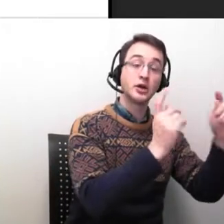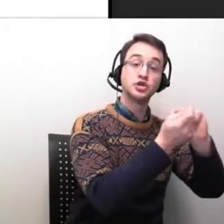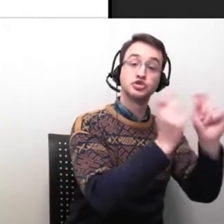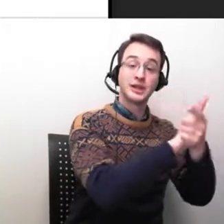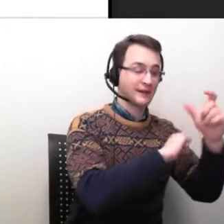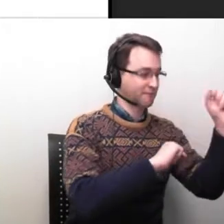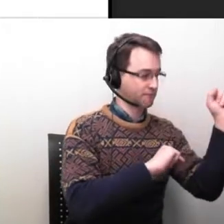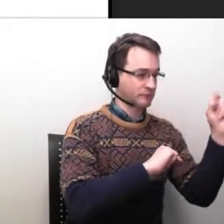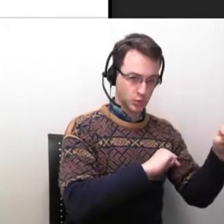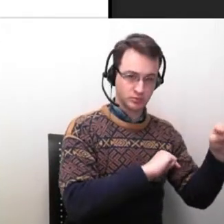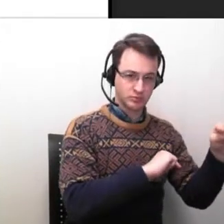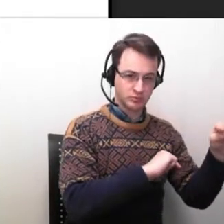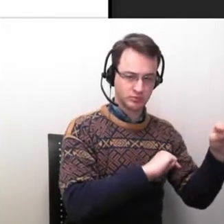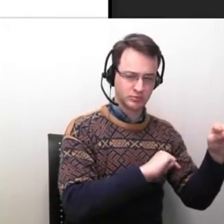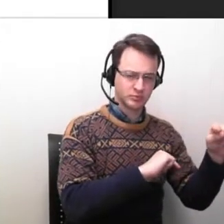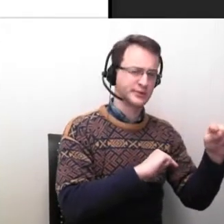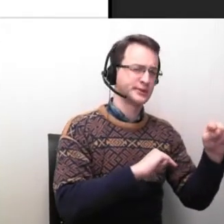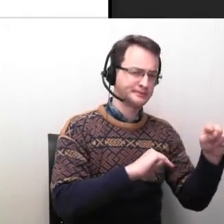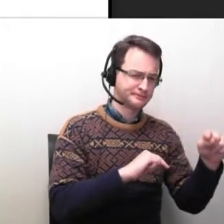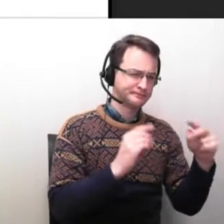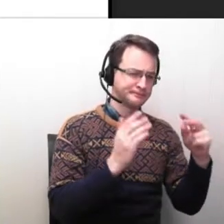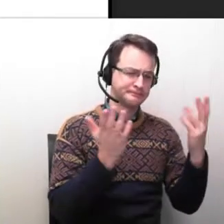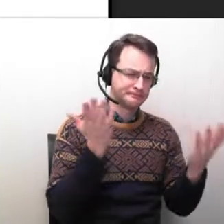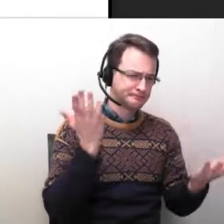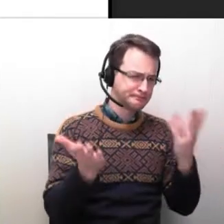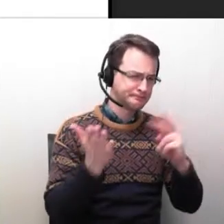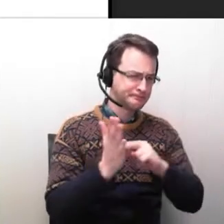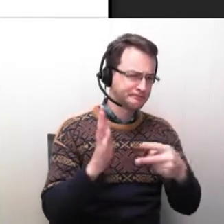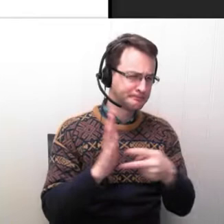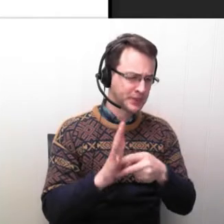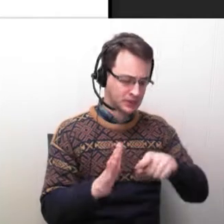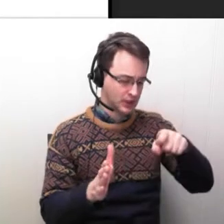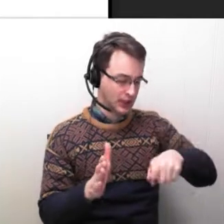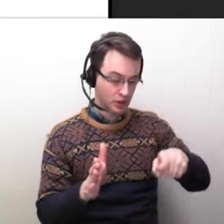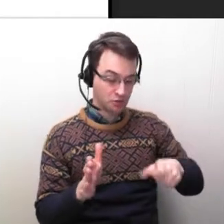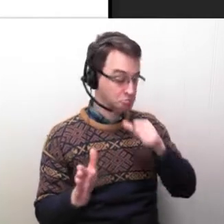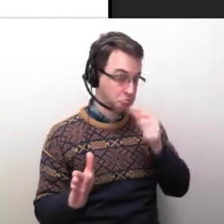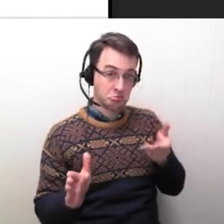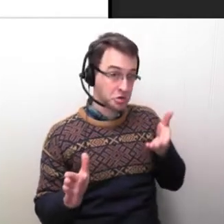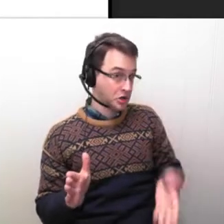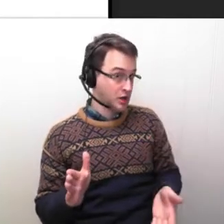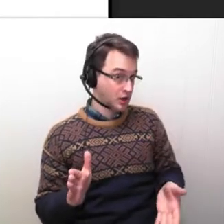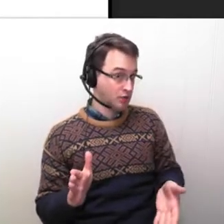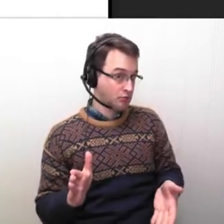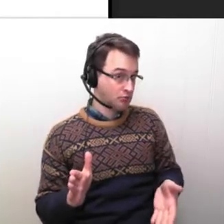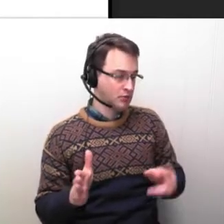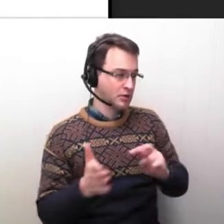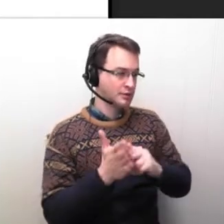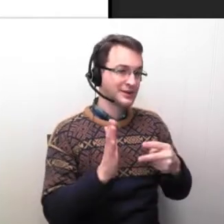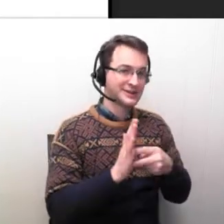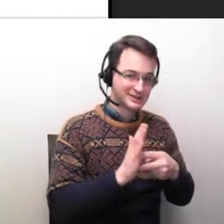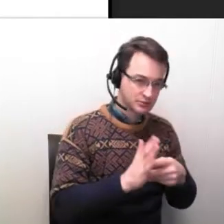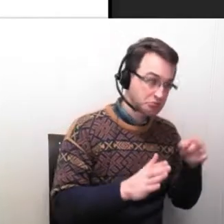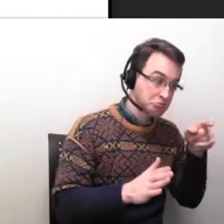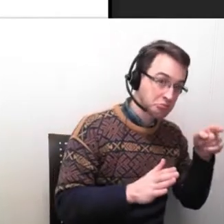of an anchor in the lexical network means both novices and experts access fewer possible